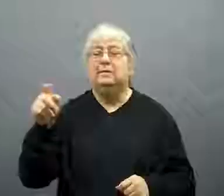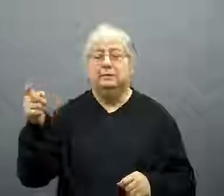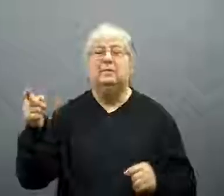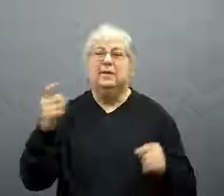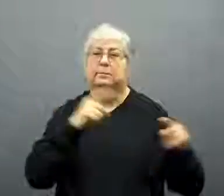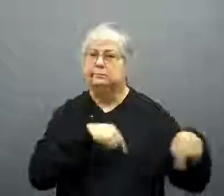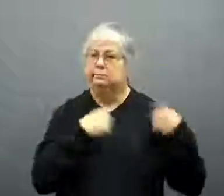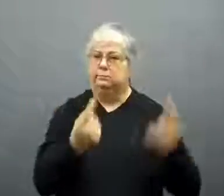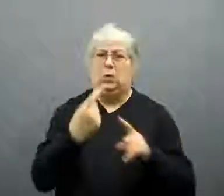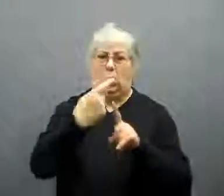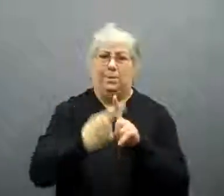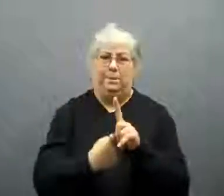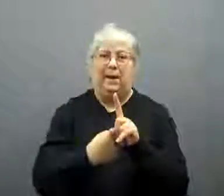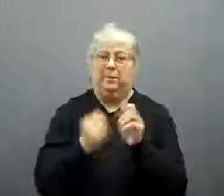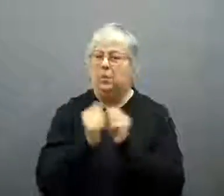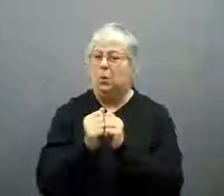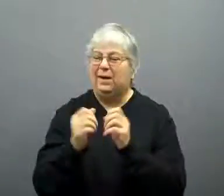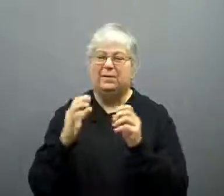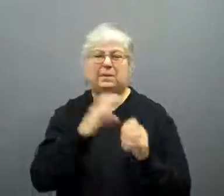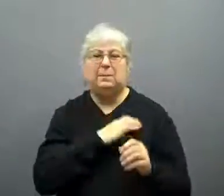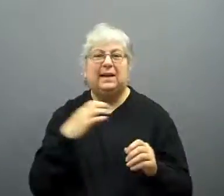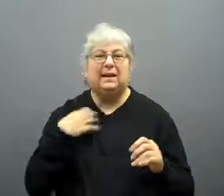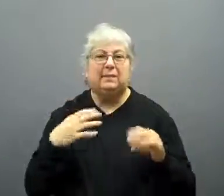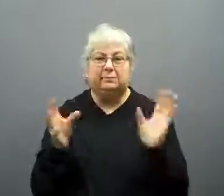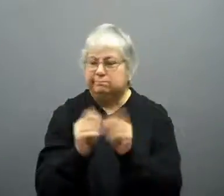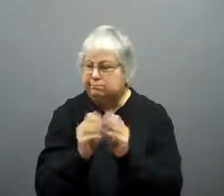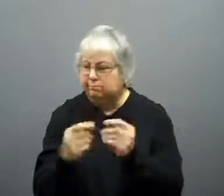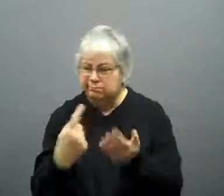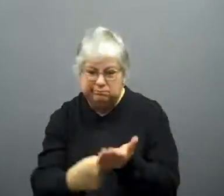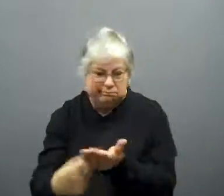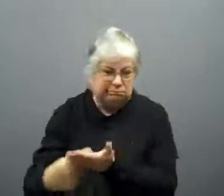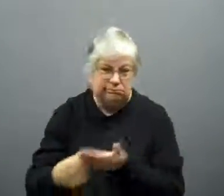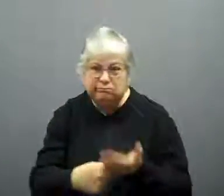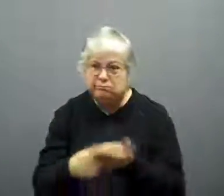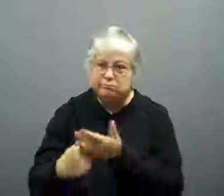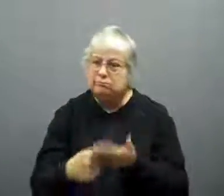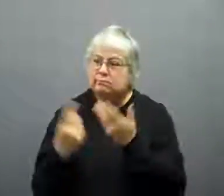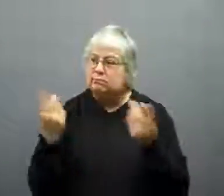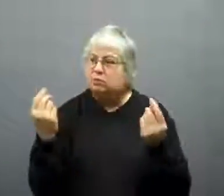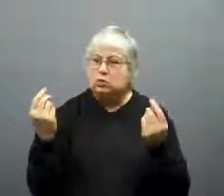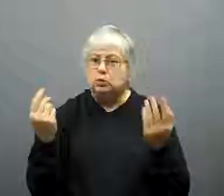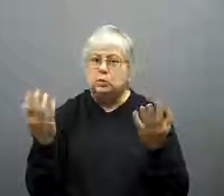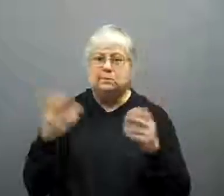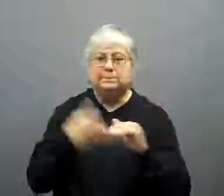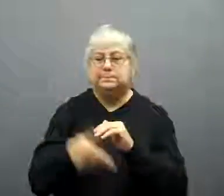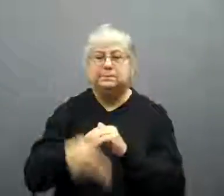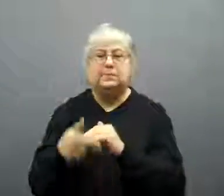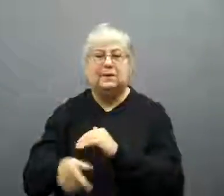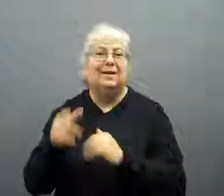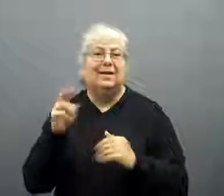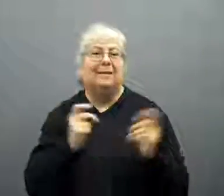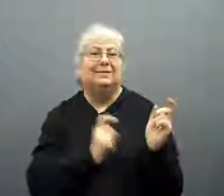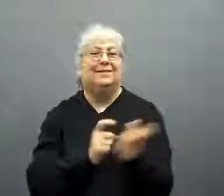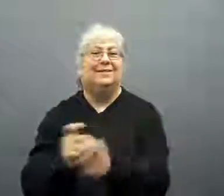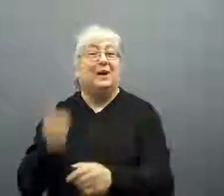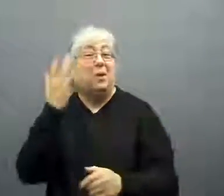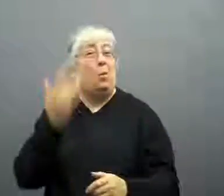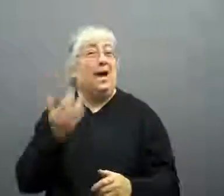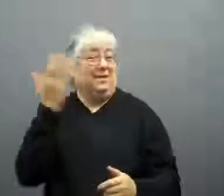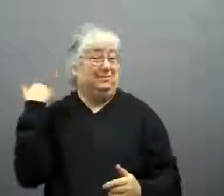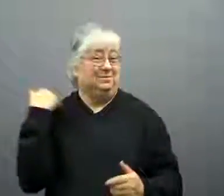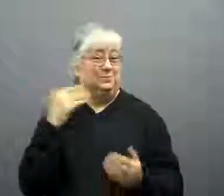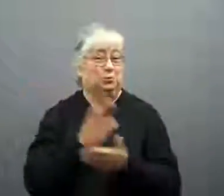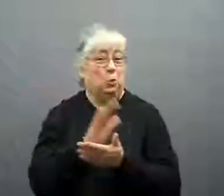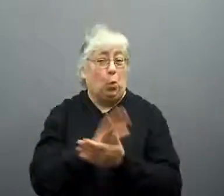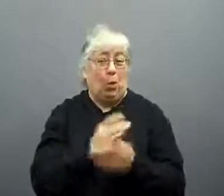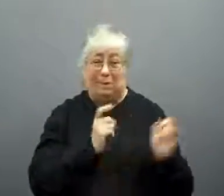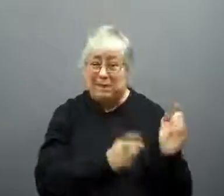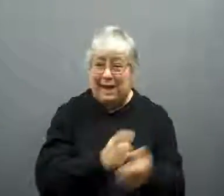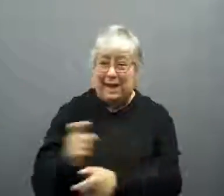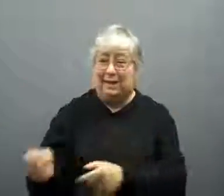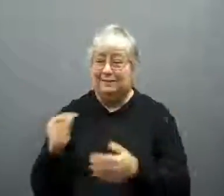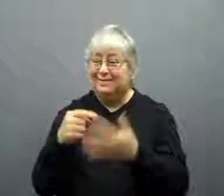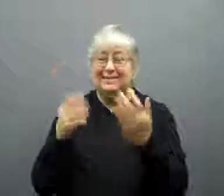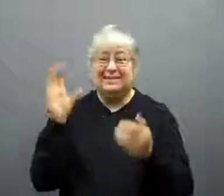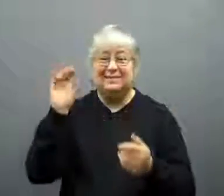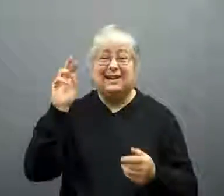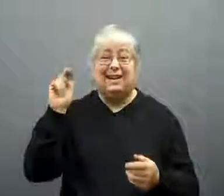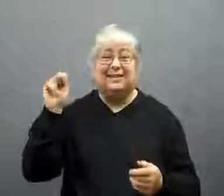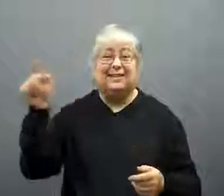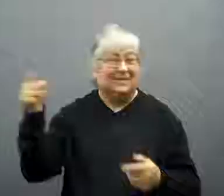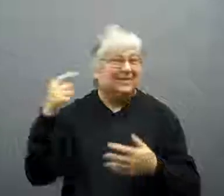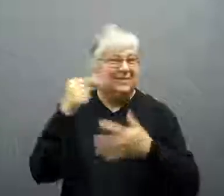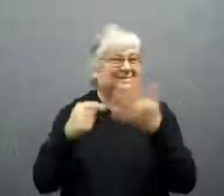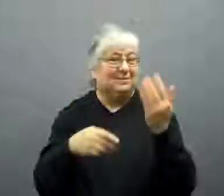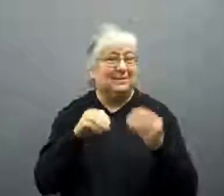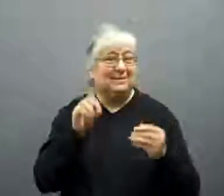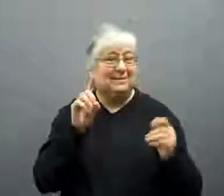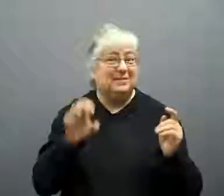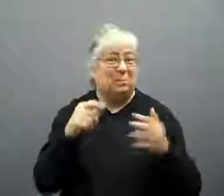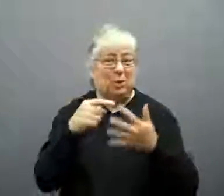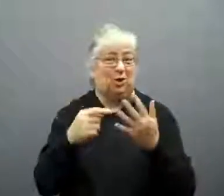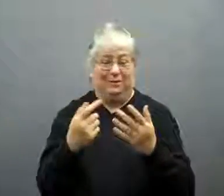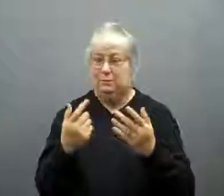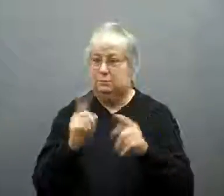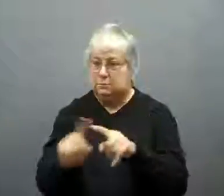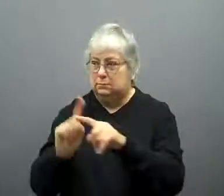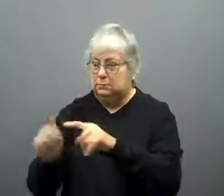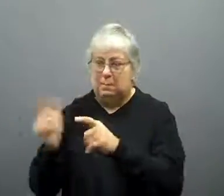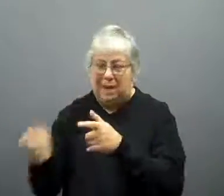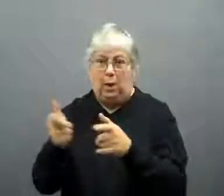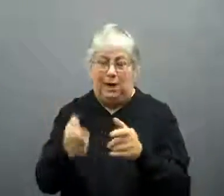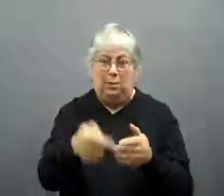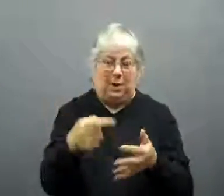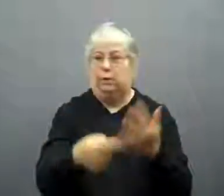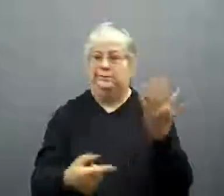He and his group had spent a month discussing ways to curb gun violence.